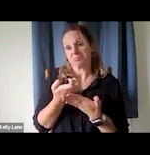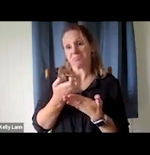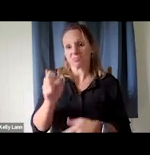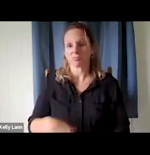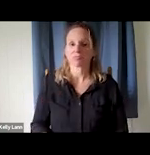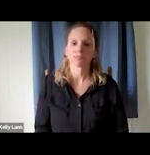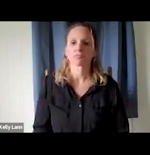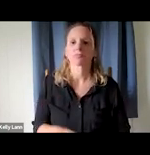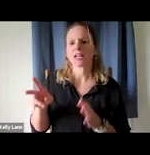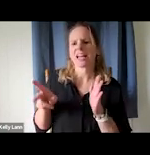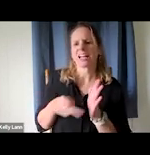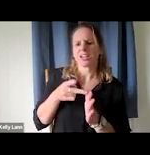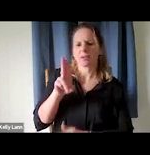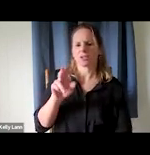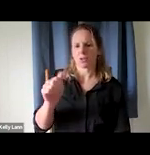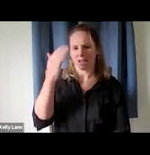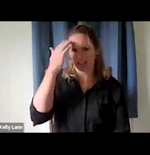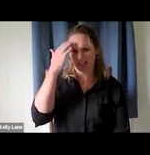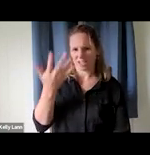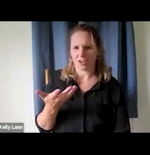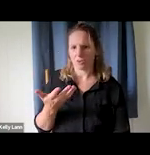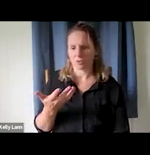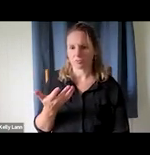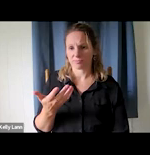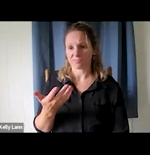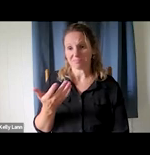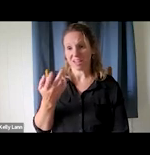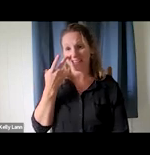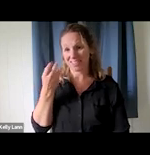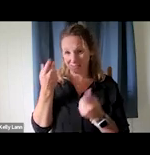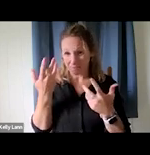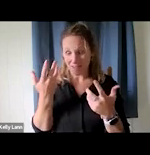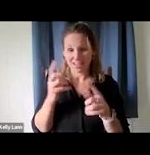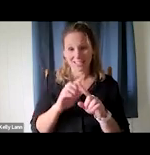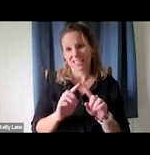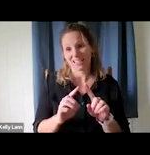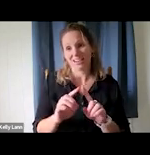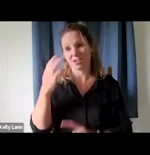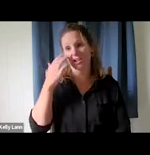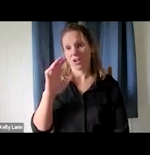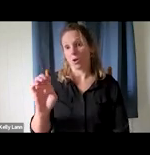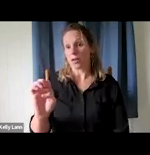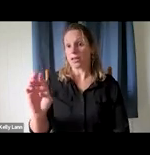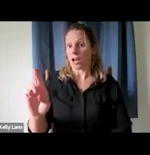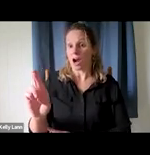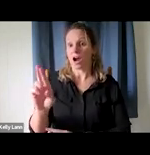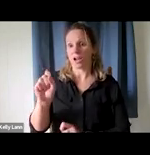Double check those UAs, like Amanda was saying. I have definitely come across multiple, we know that ERs can be very biased against our clients,